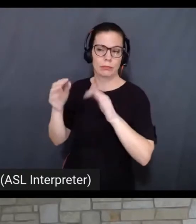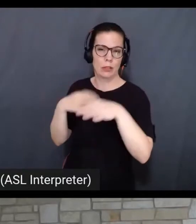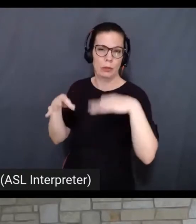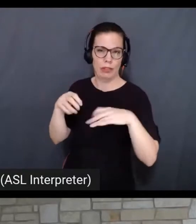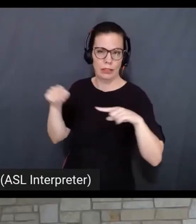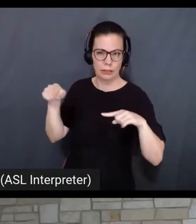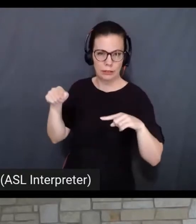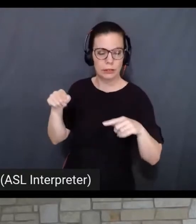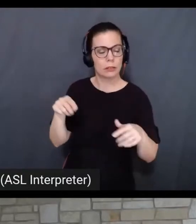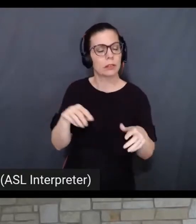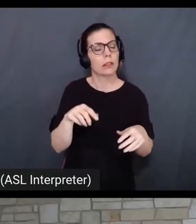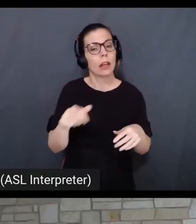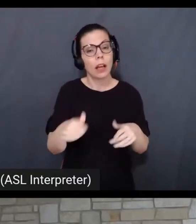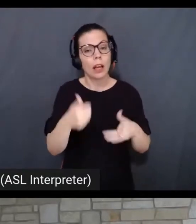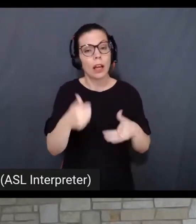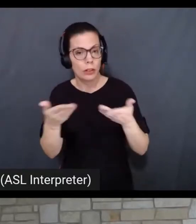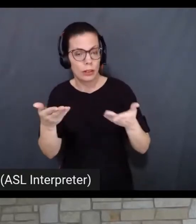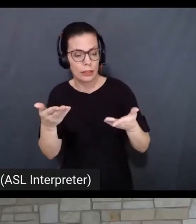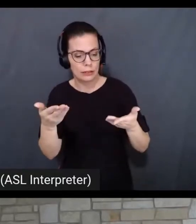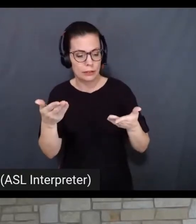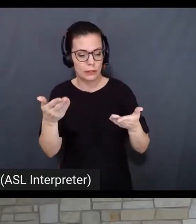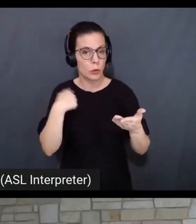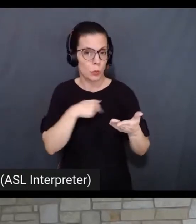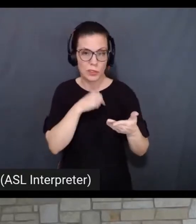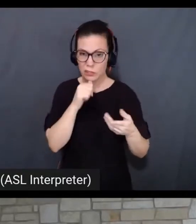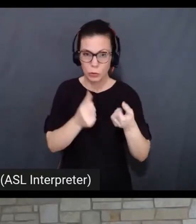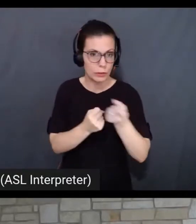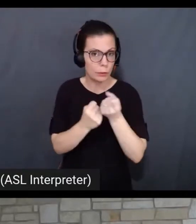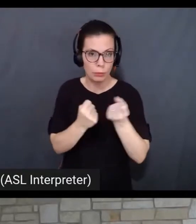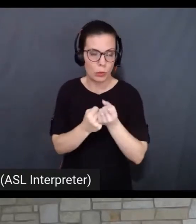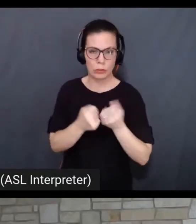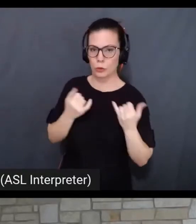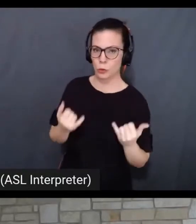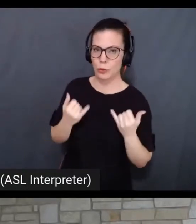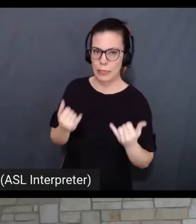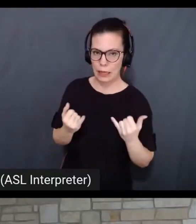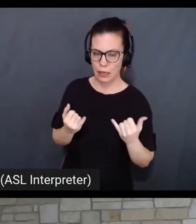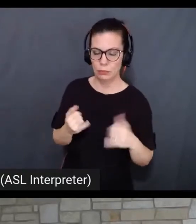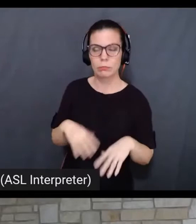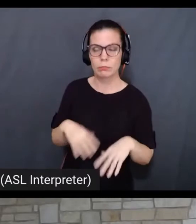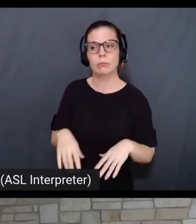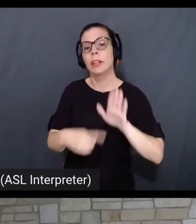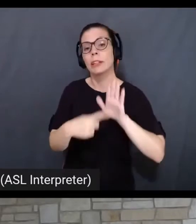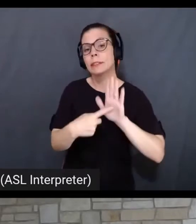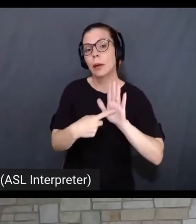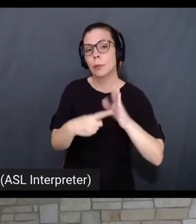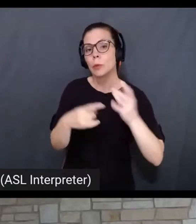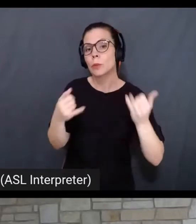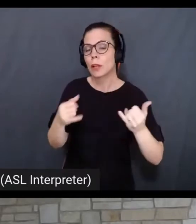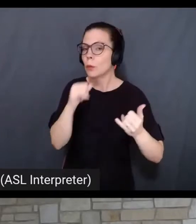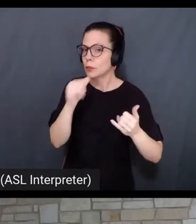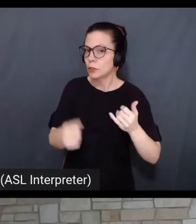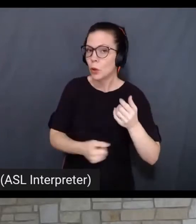which we just don't support today, right? So for example today we don't support the MERGE statement, right?